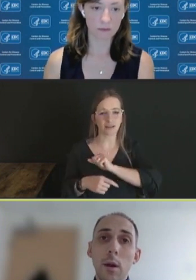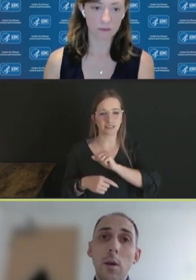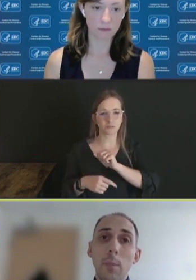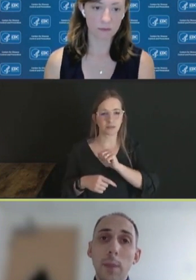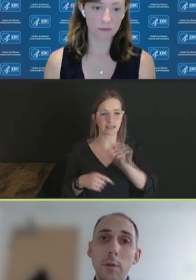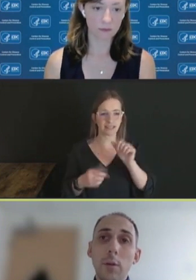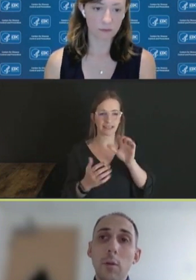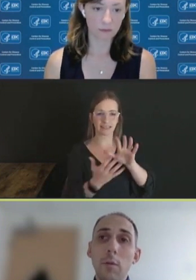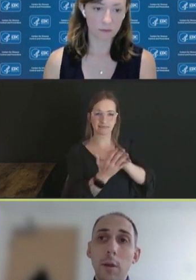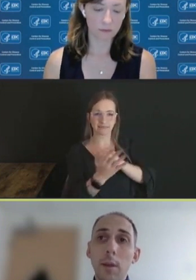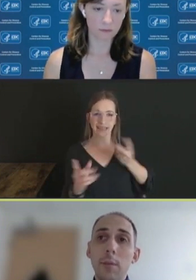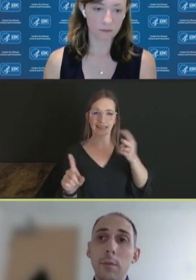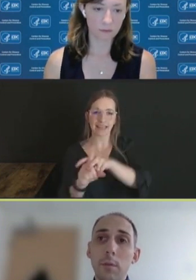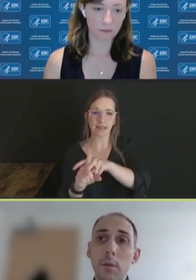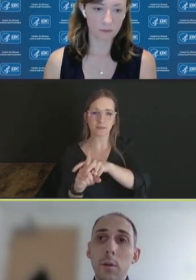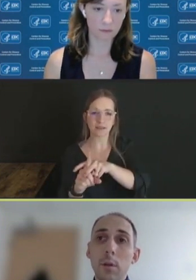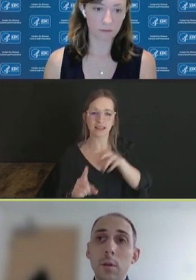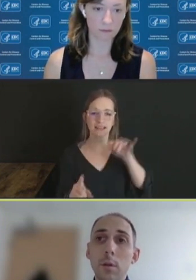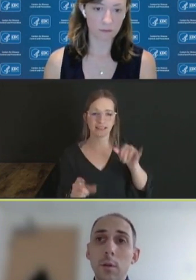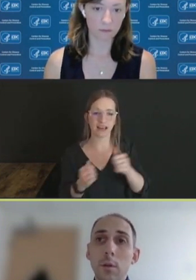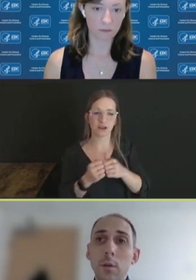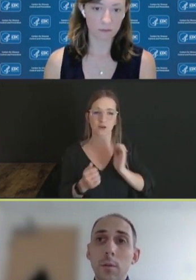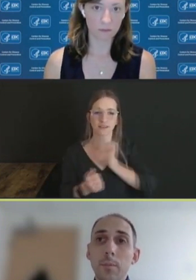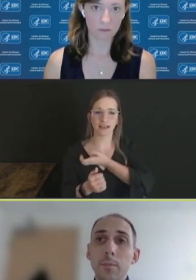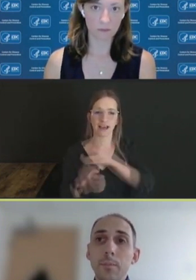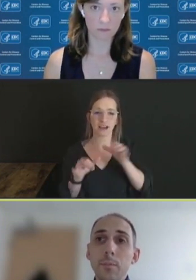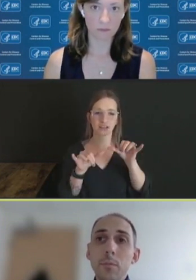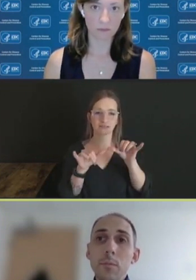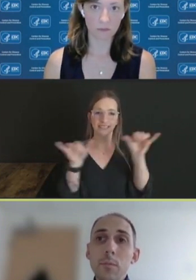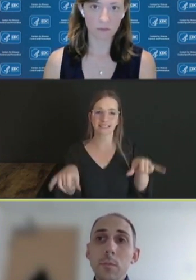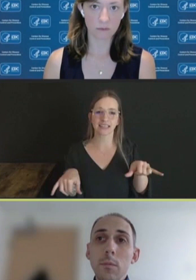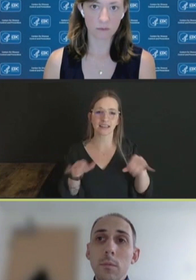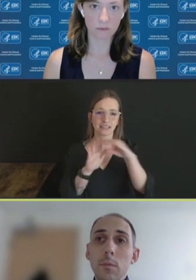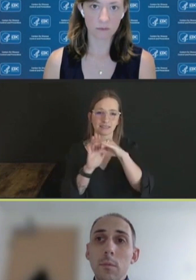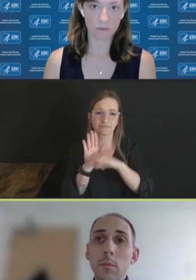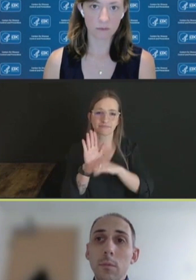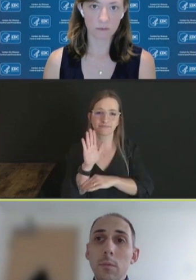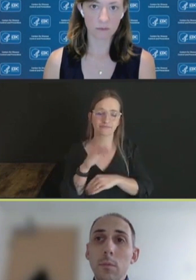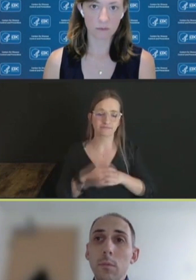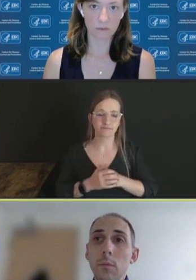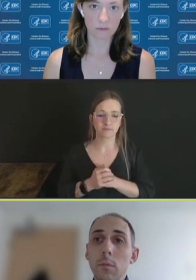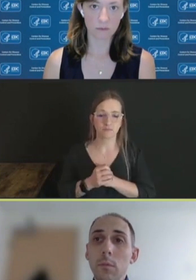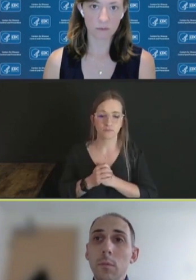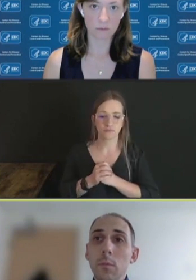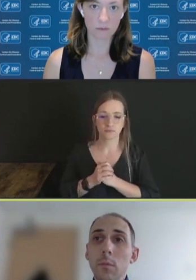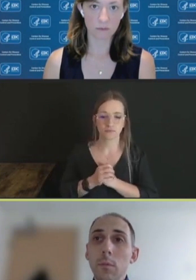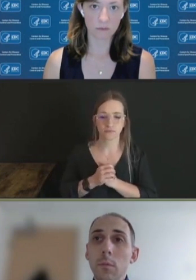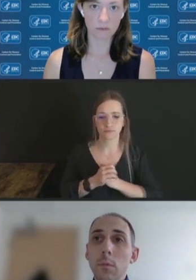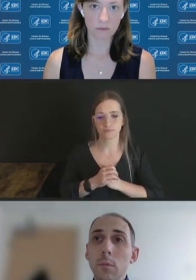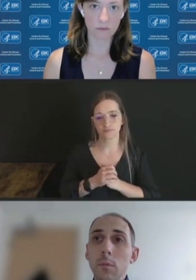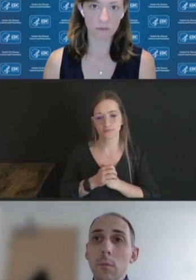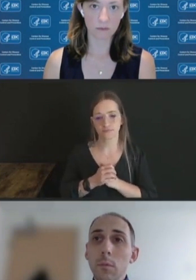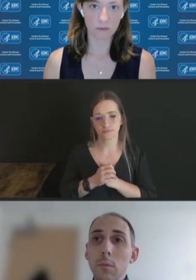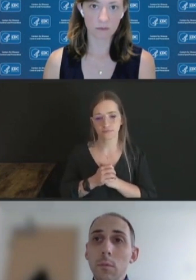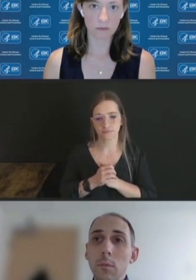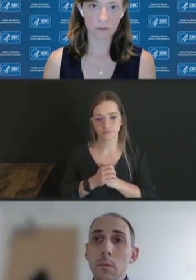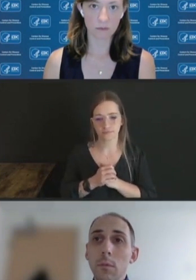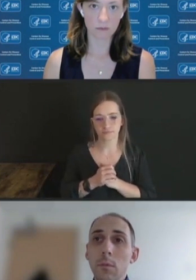our measured covariance. Robert Hopkins: Any other questions or comments?